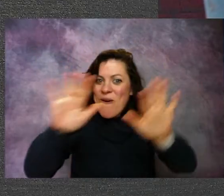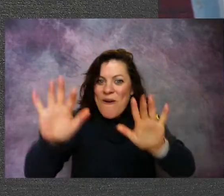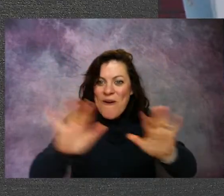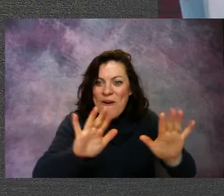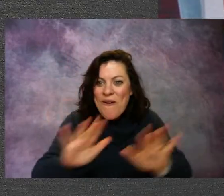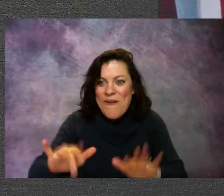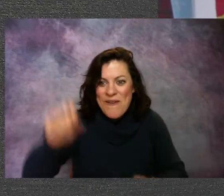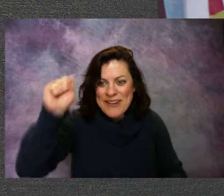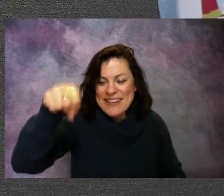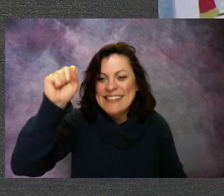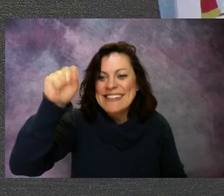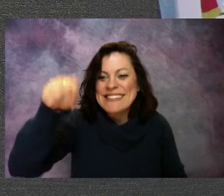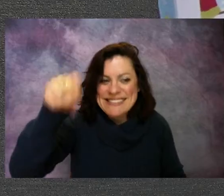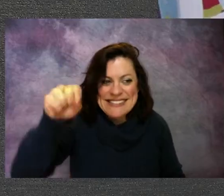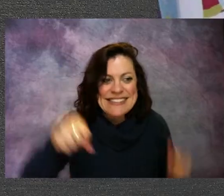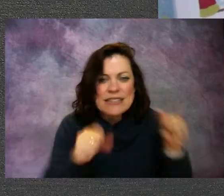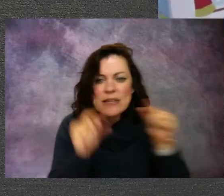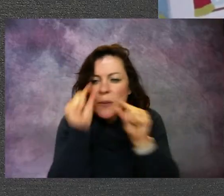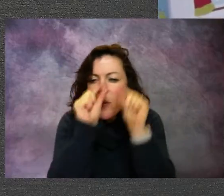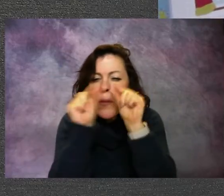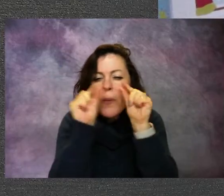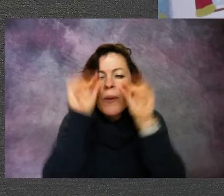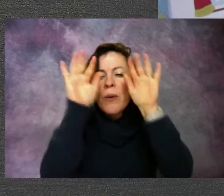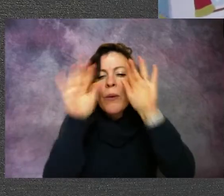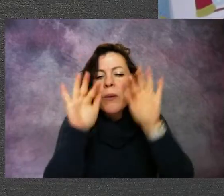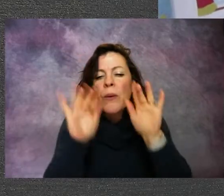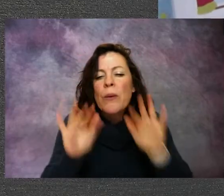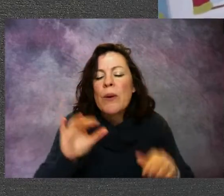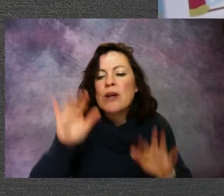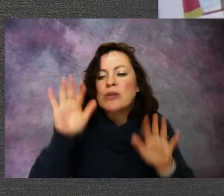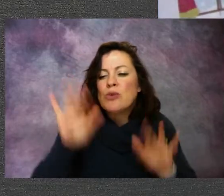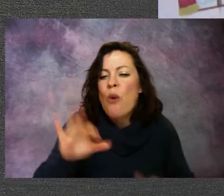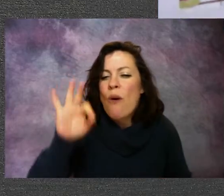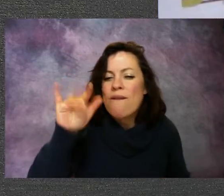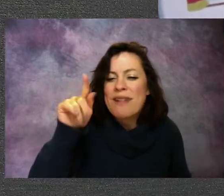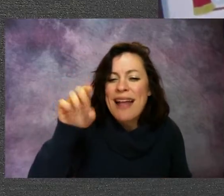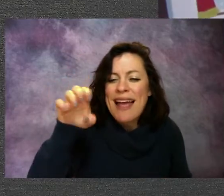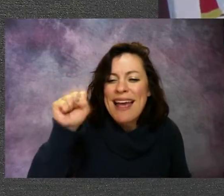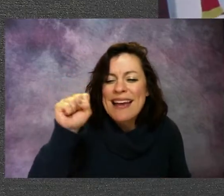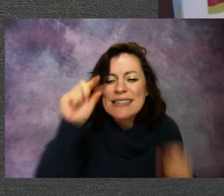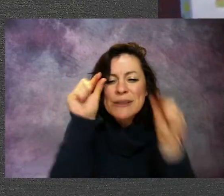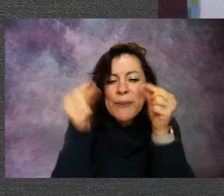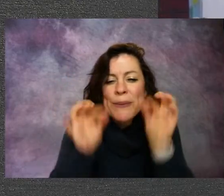Millions of tiny snowflakes fall from the sky and they settle on the ground.